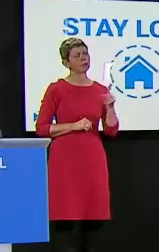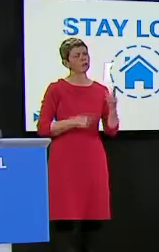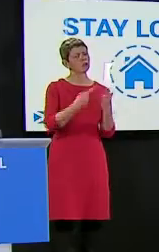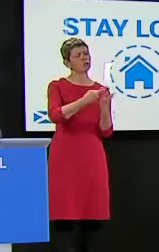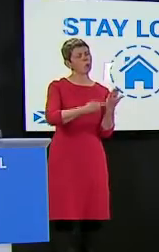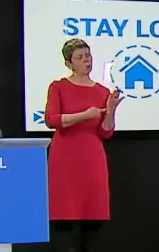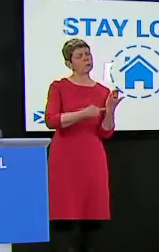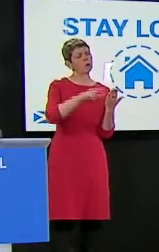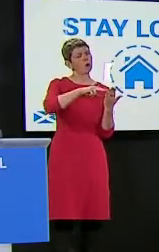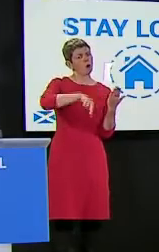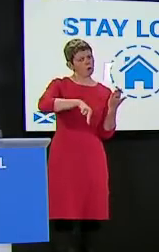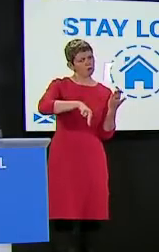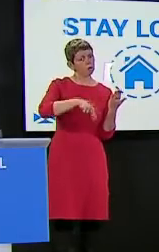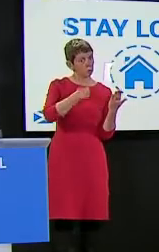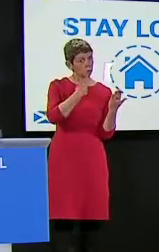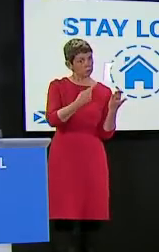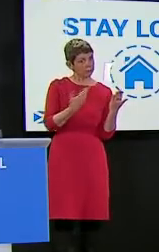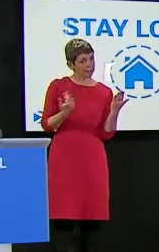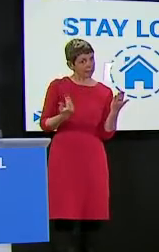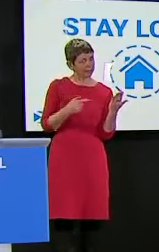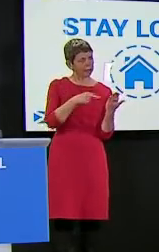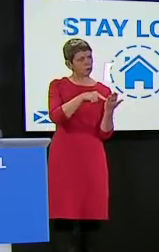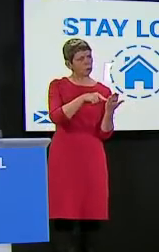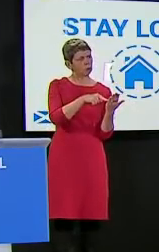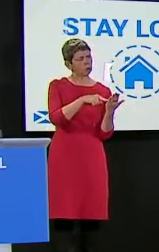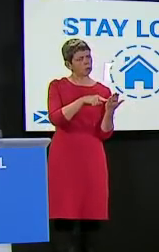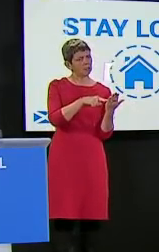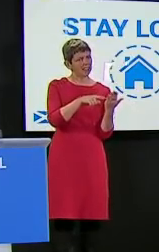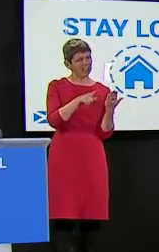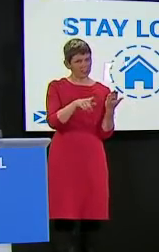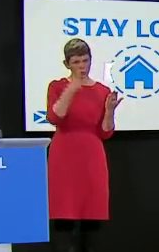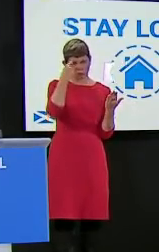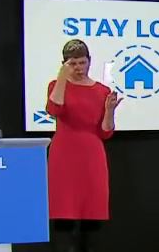are you slightly concerned that we're going to see people who are desperate to get out they're